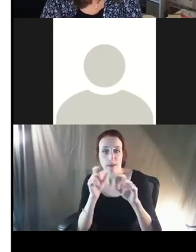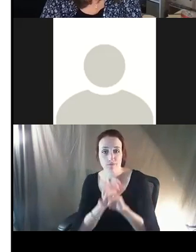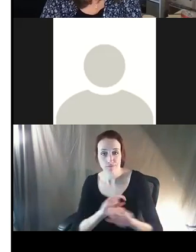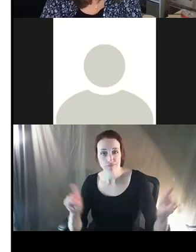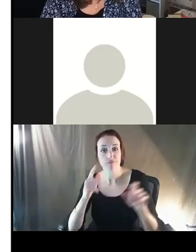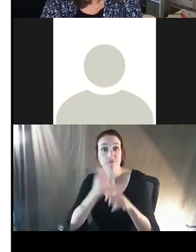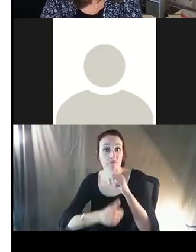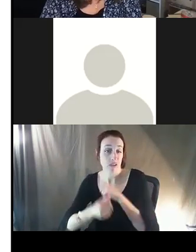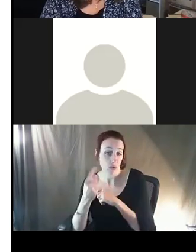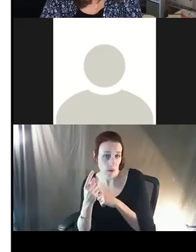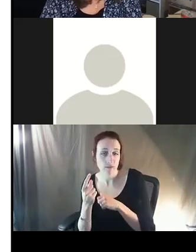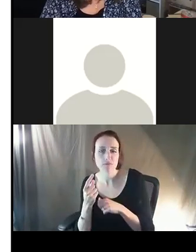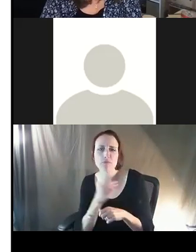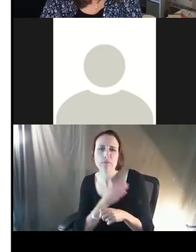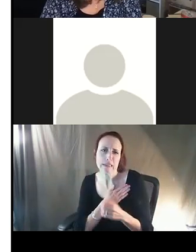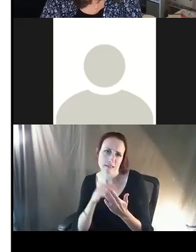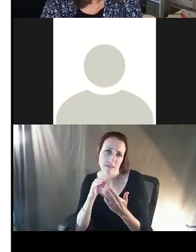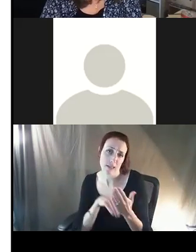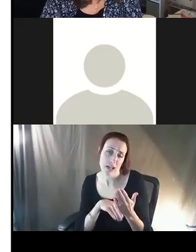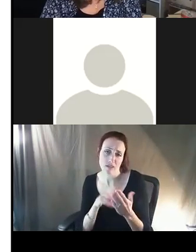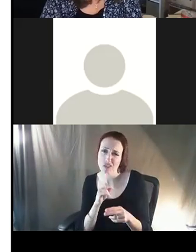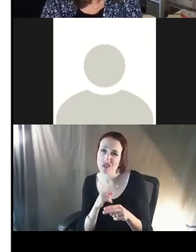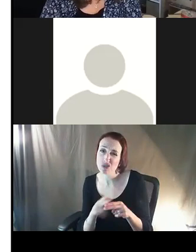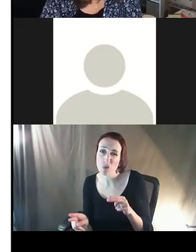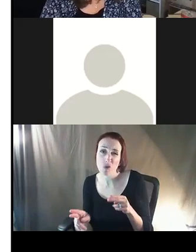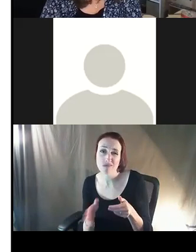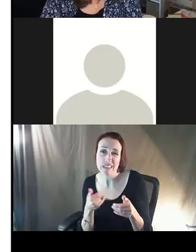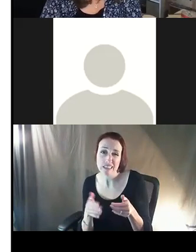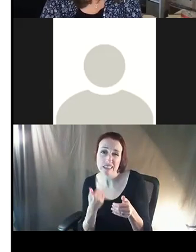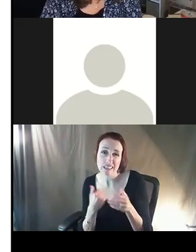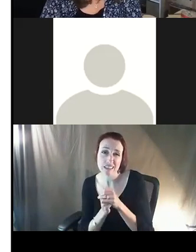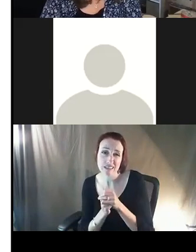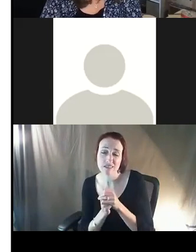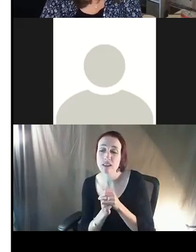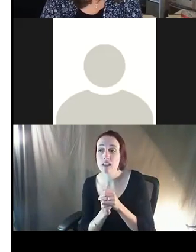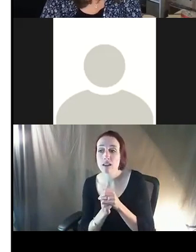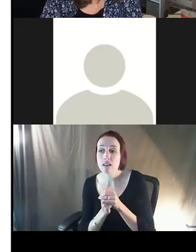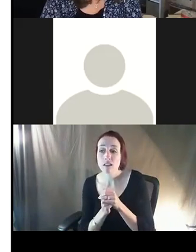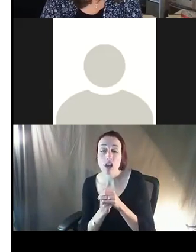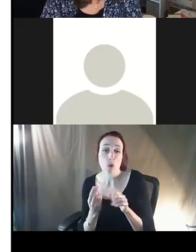complete that. It's pretty short and painless. We do use that for our federal reporting, which